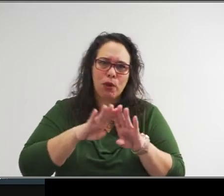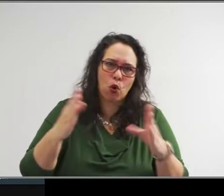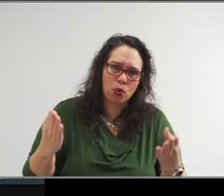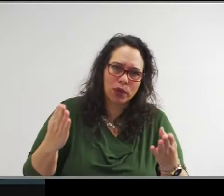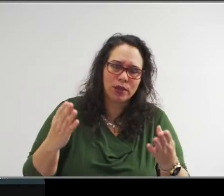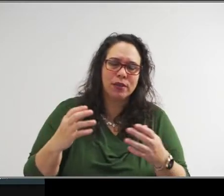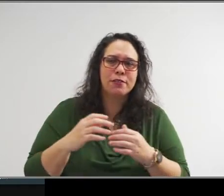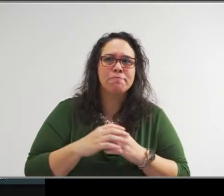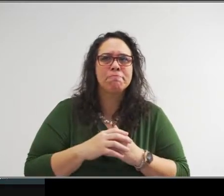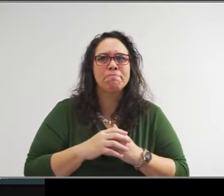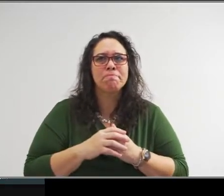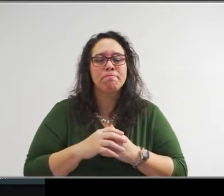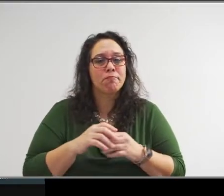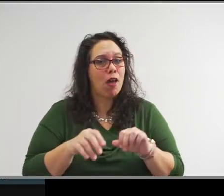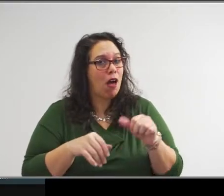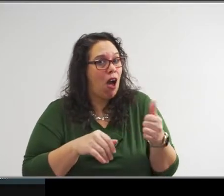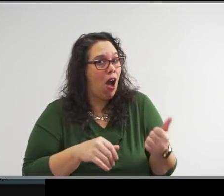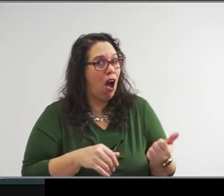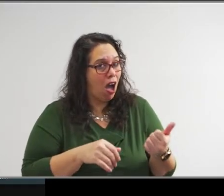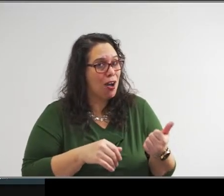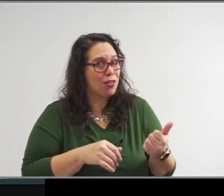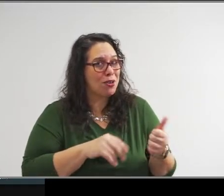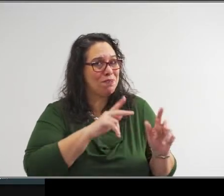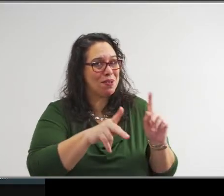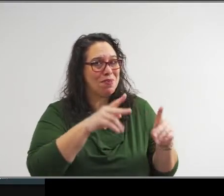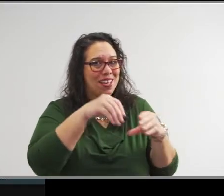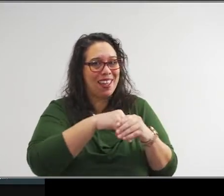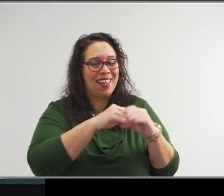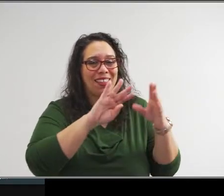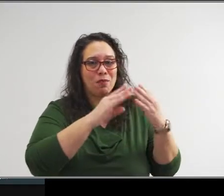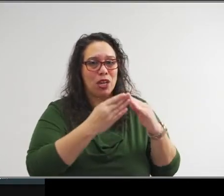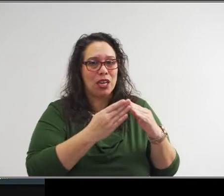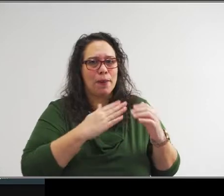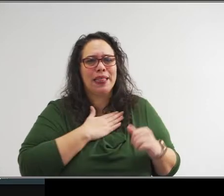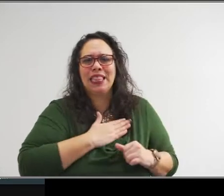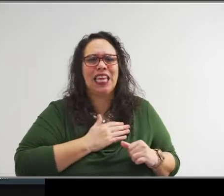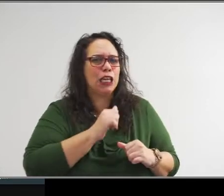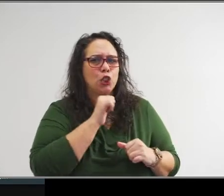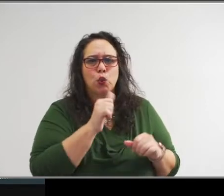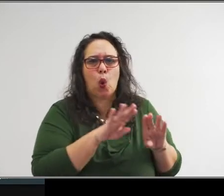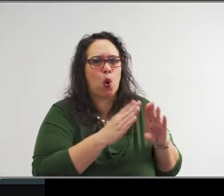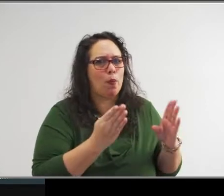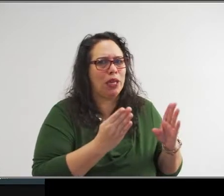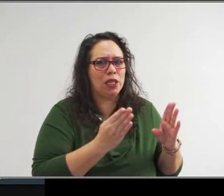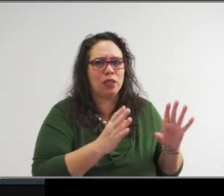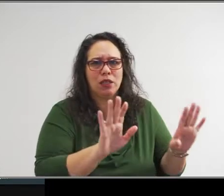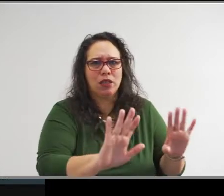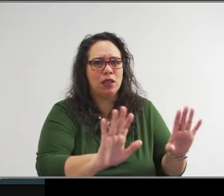We've heard from other components of our community that say, please don't open don't you dare open this isn't safe.